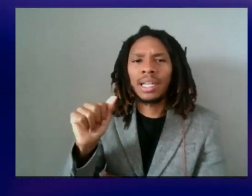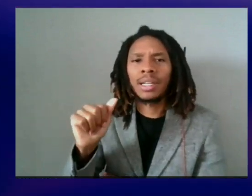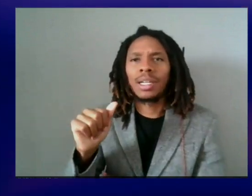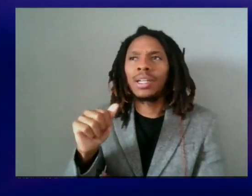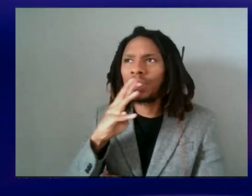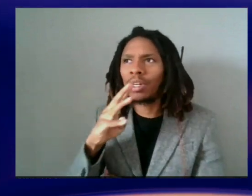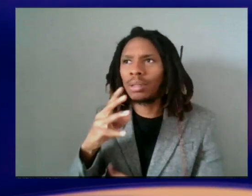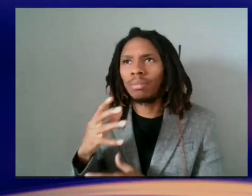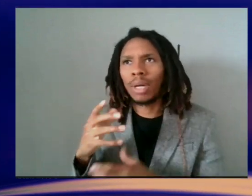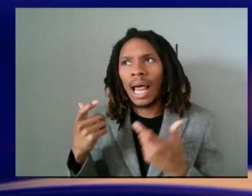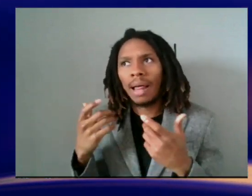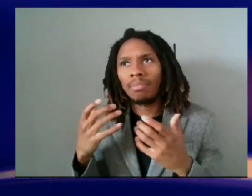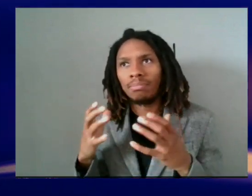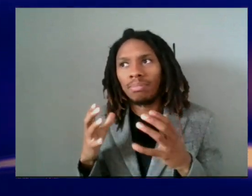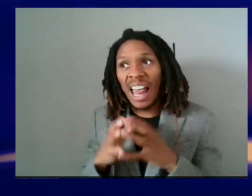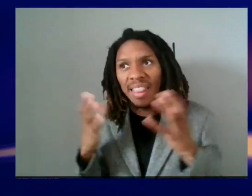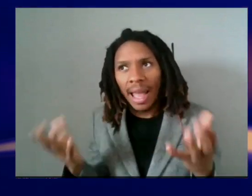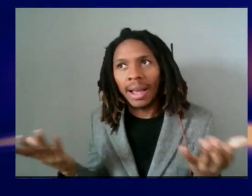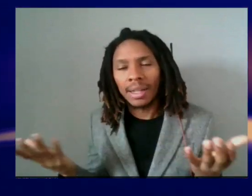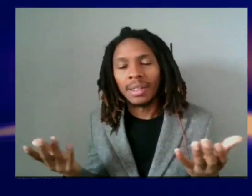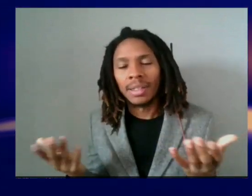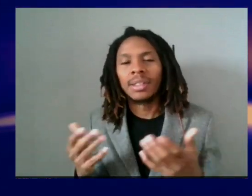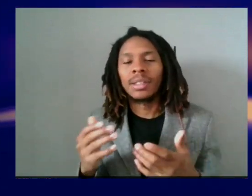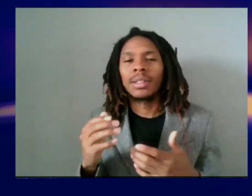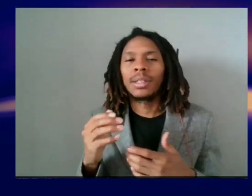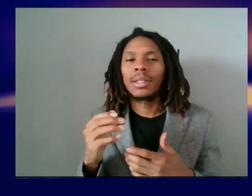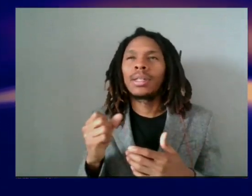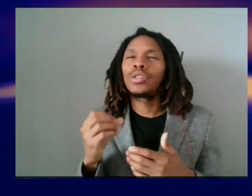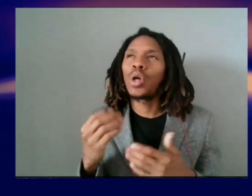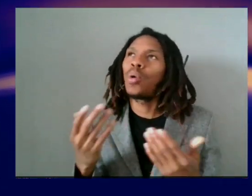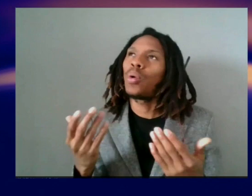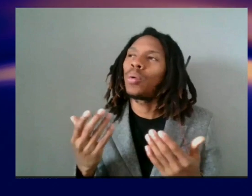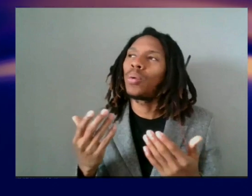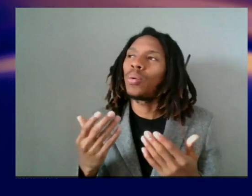and so the next thing that comes to our mind